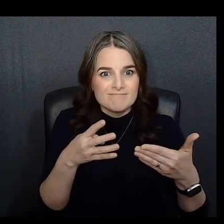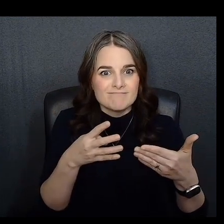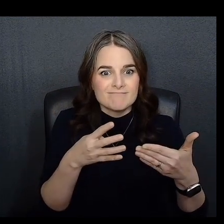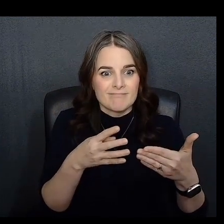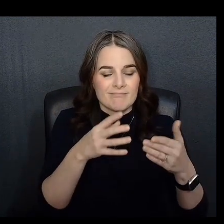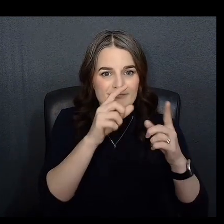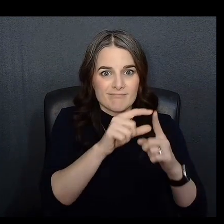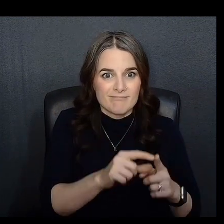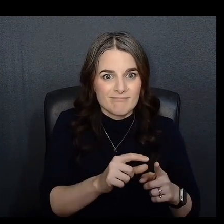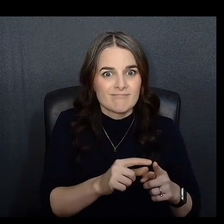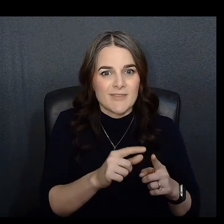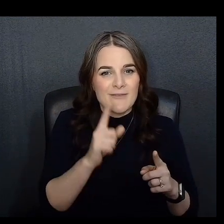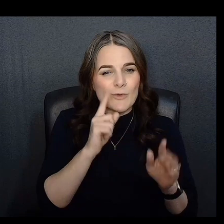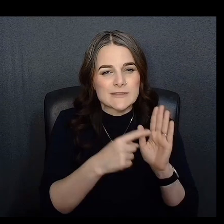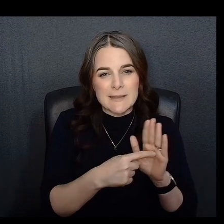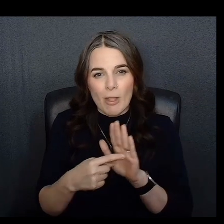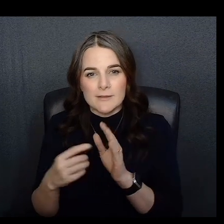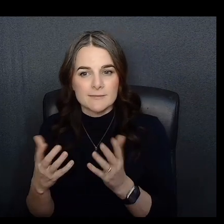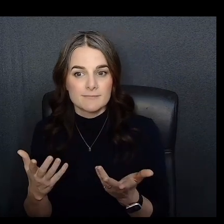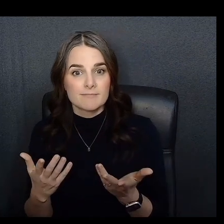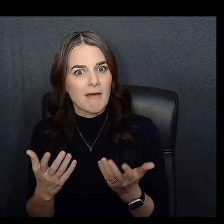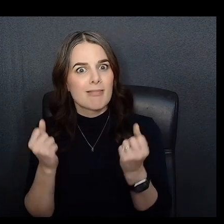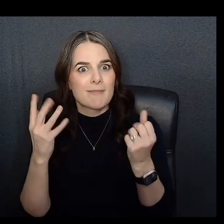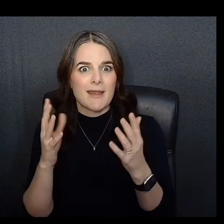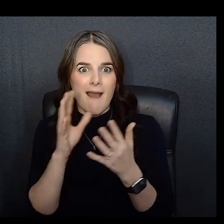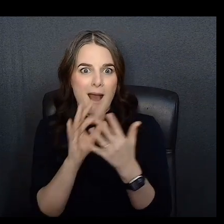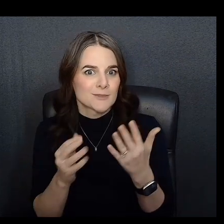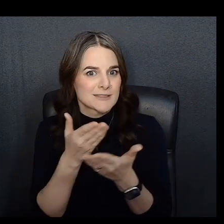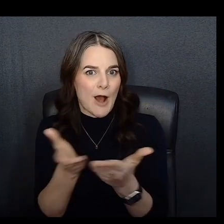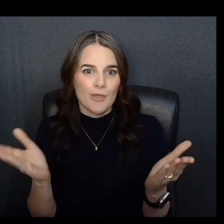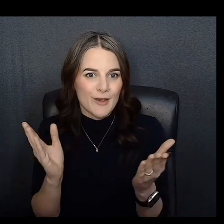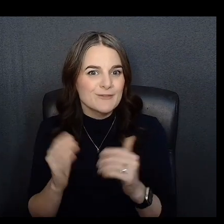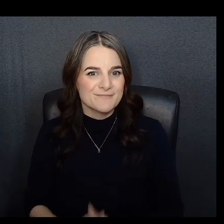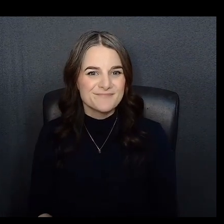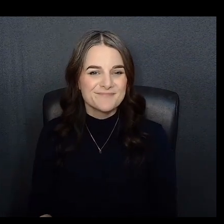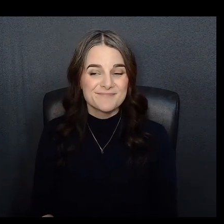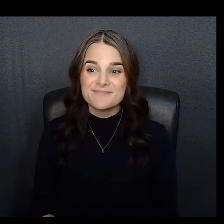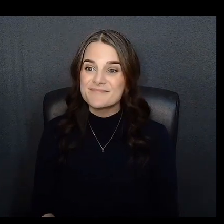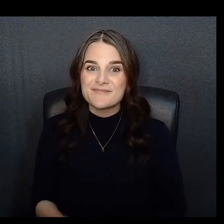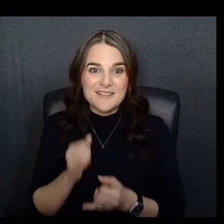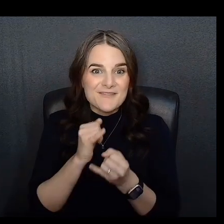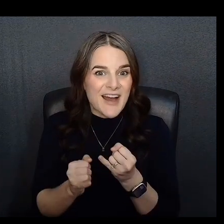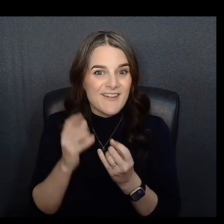So just some final thoughts, and of course, as we're wrapping up, if anyone has any questions or comments,